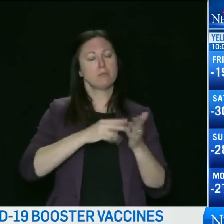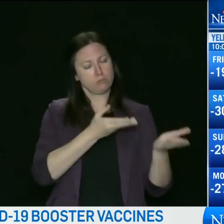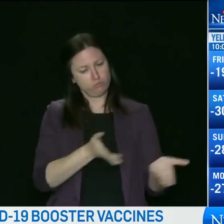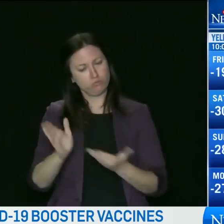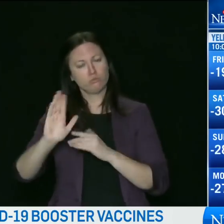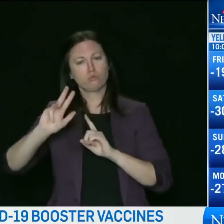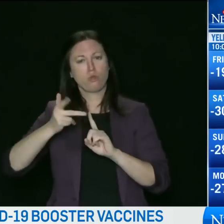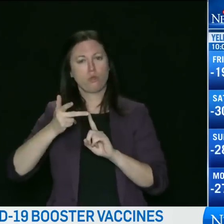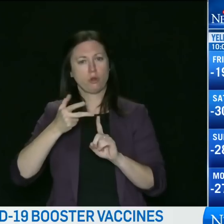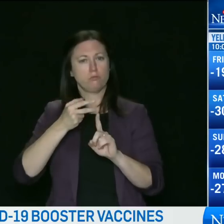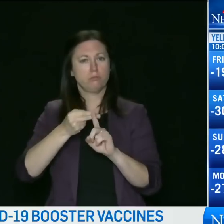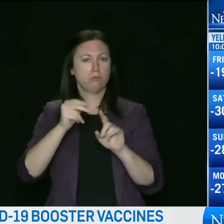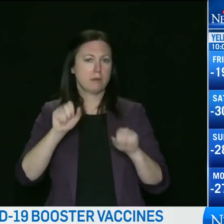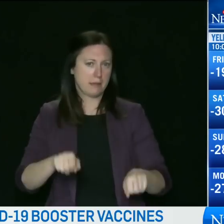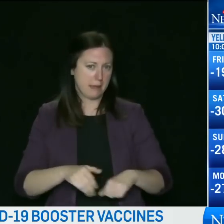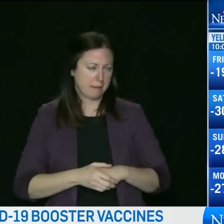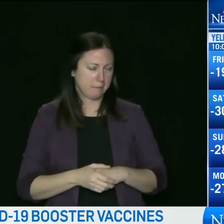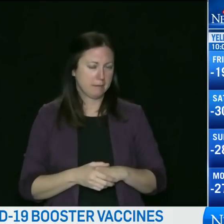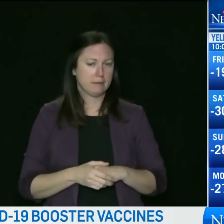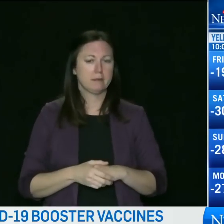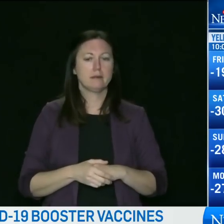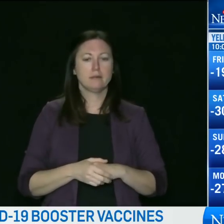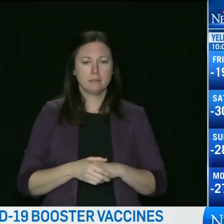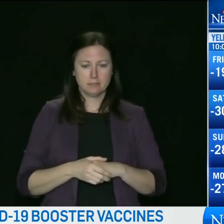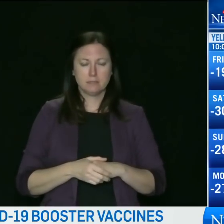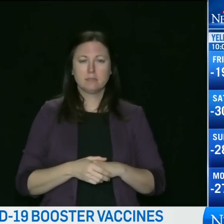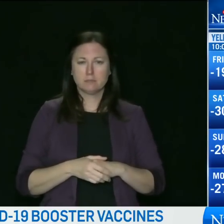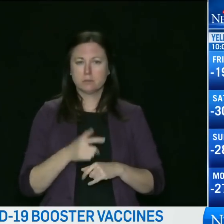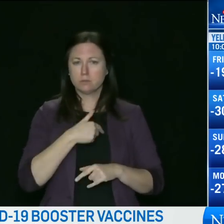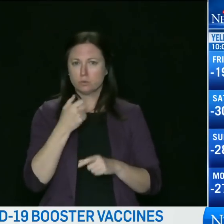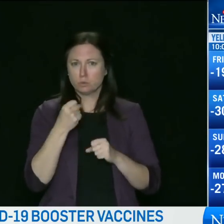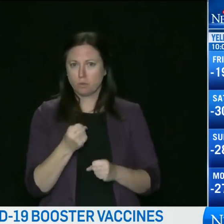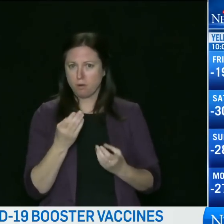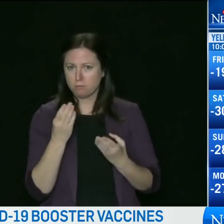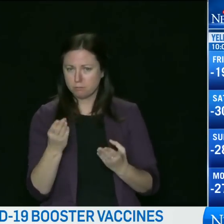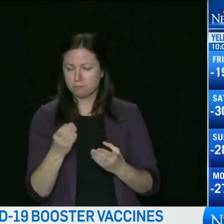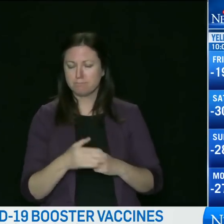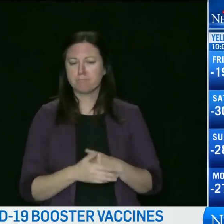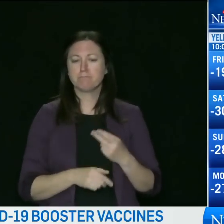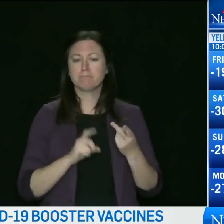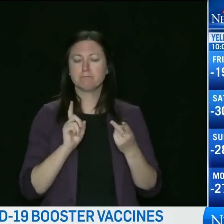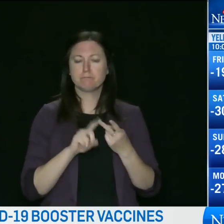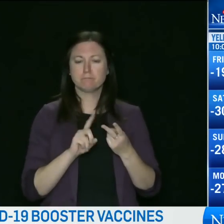RECEIVED THE VACCINE EARLY ON